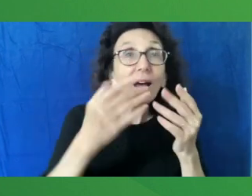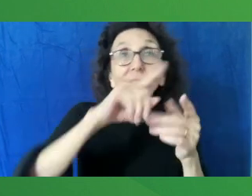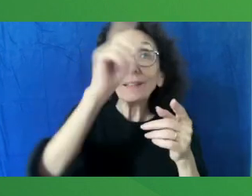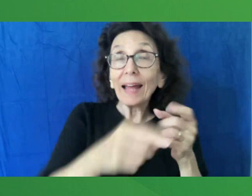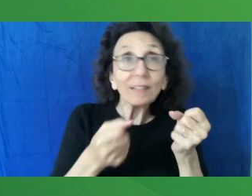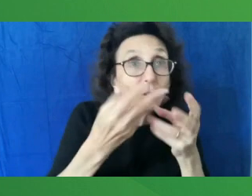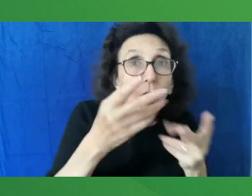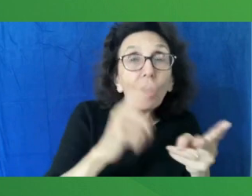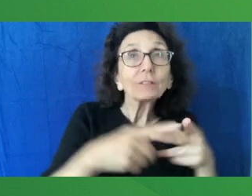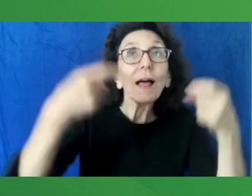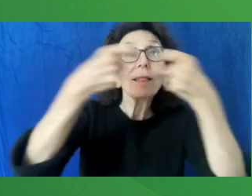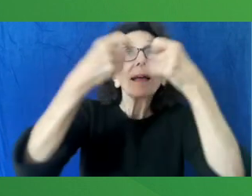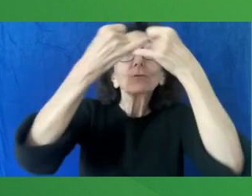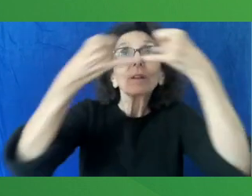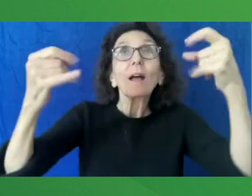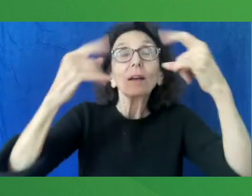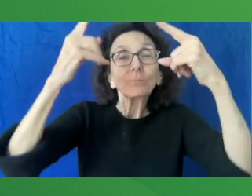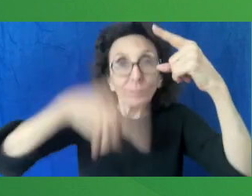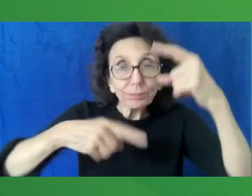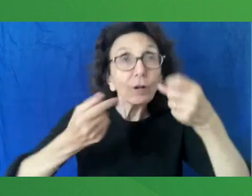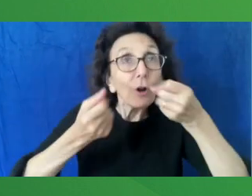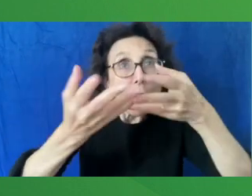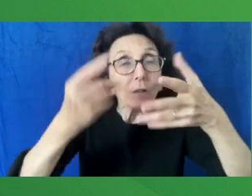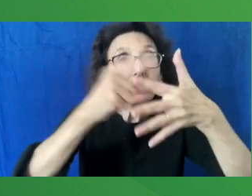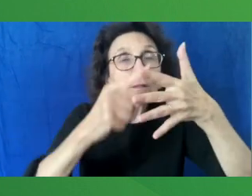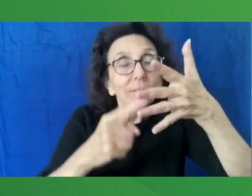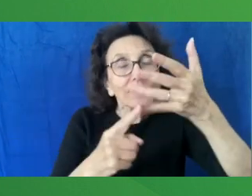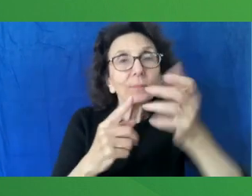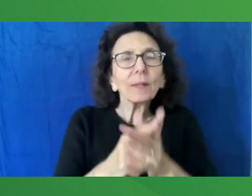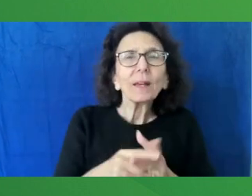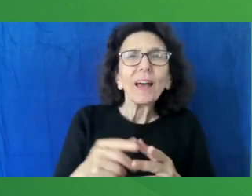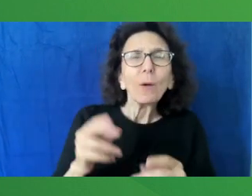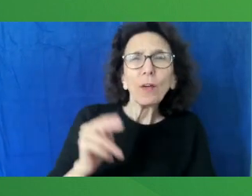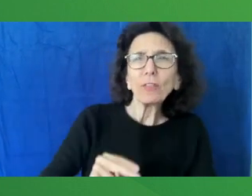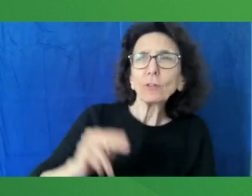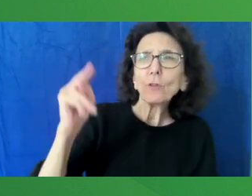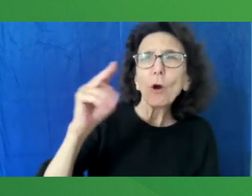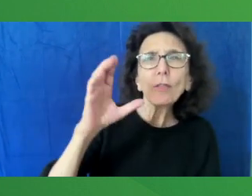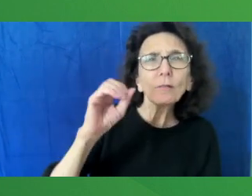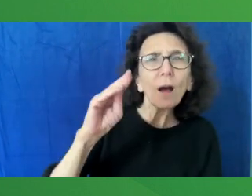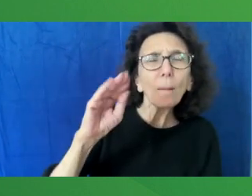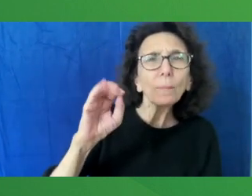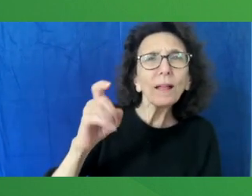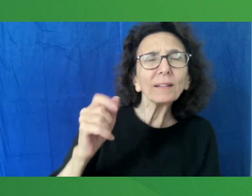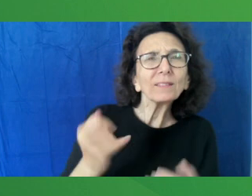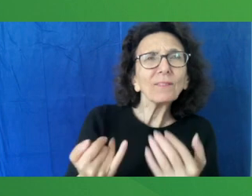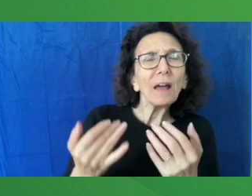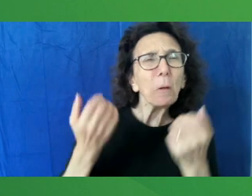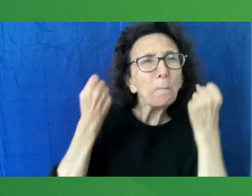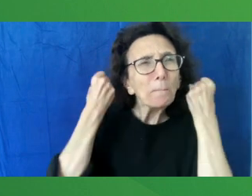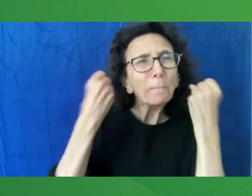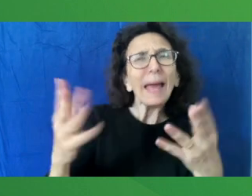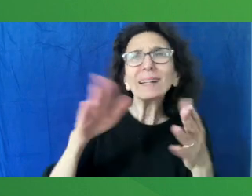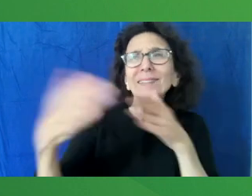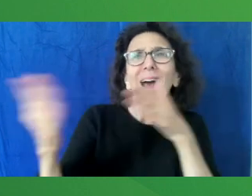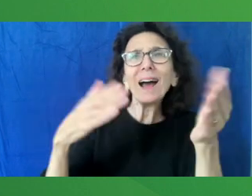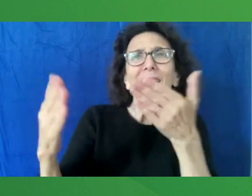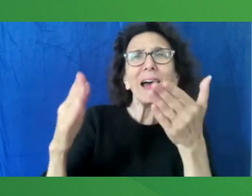And why were there so many deaths associated with the North complex fire compared to other fires?